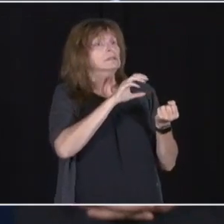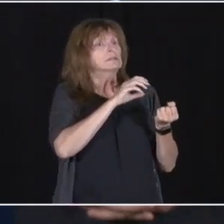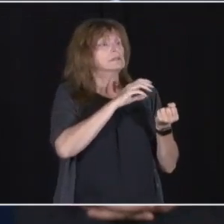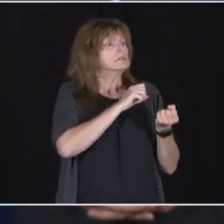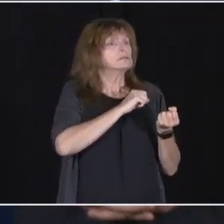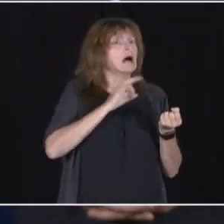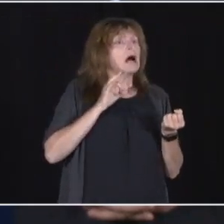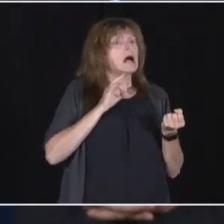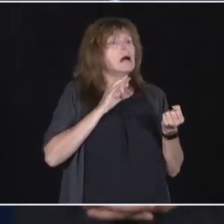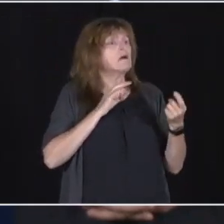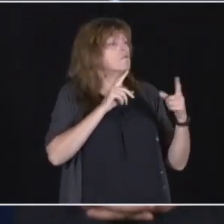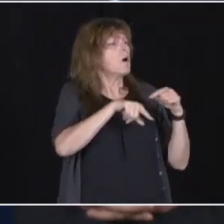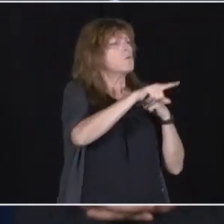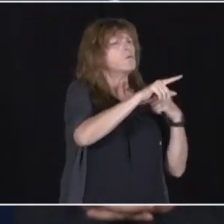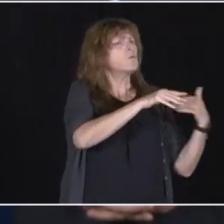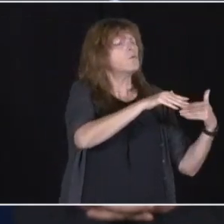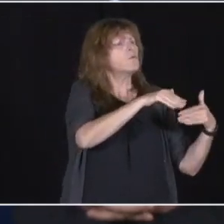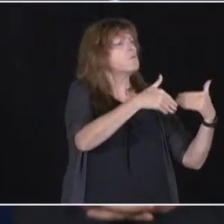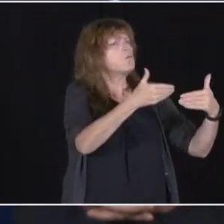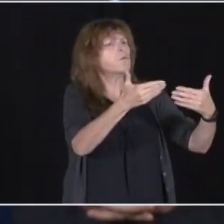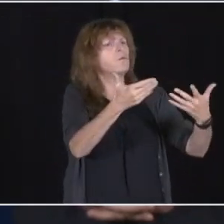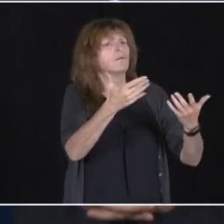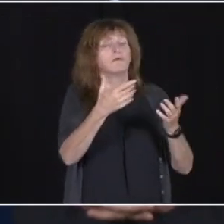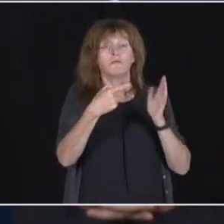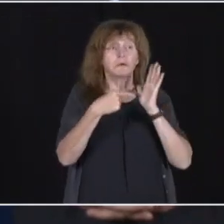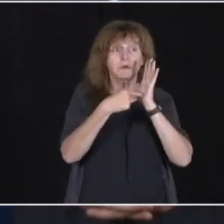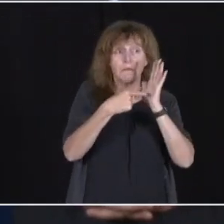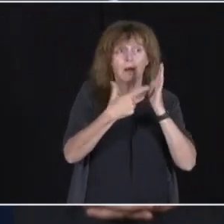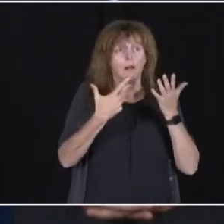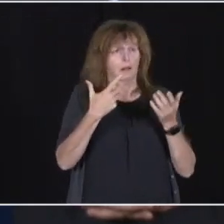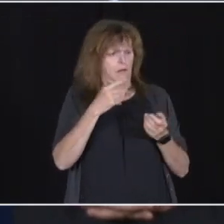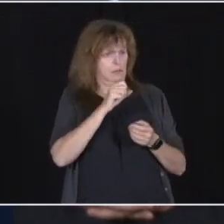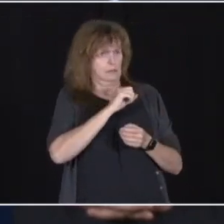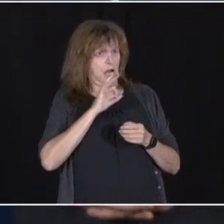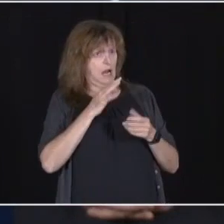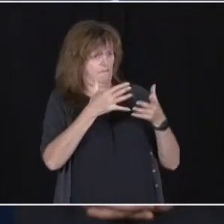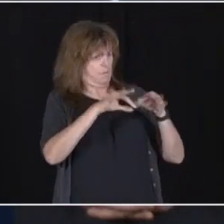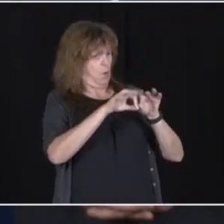stays at one location. Making sure we keep the electricity rates